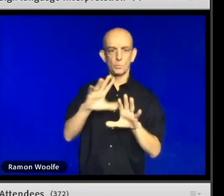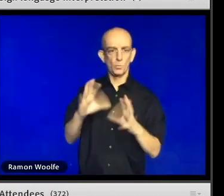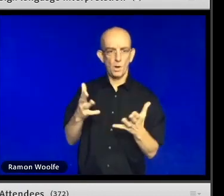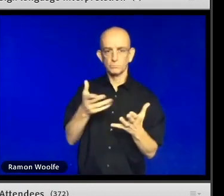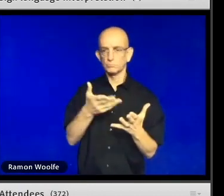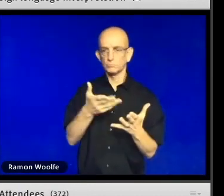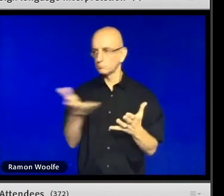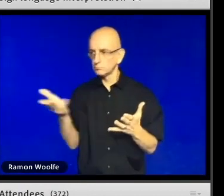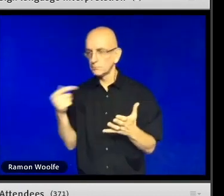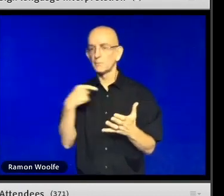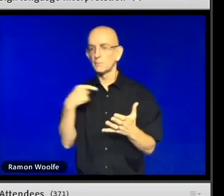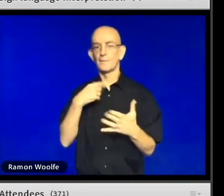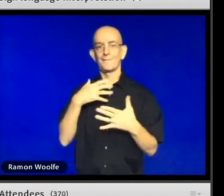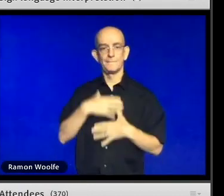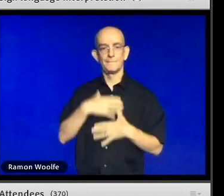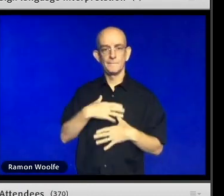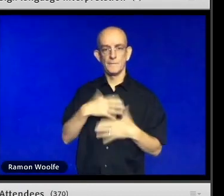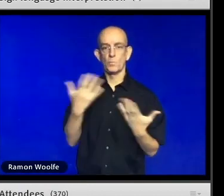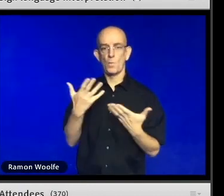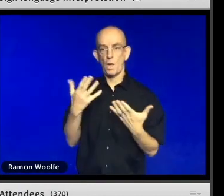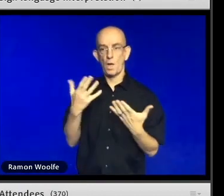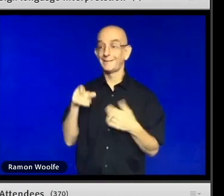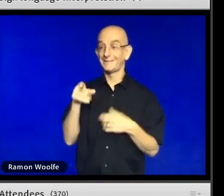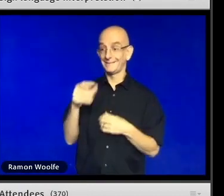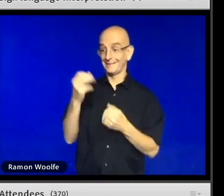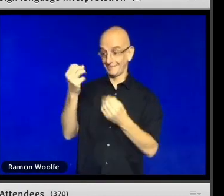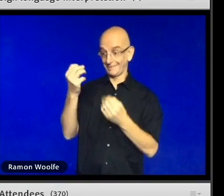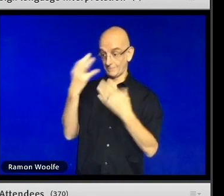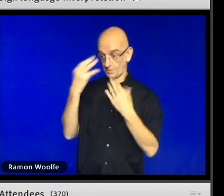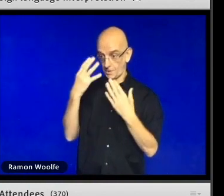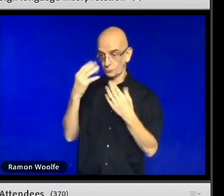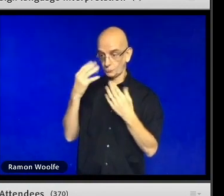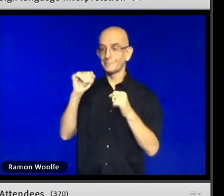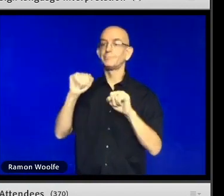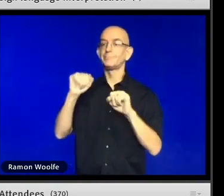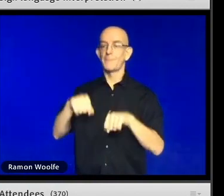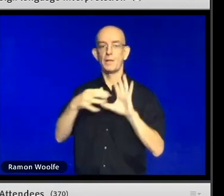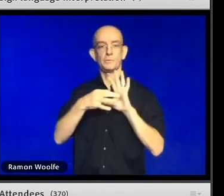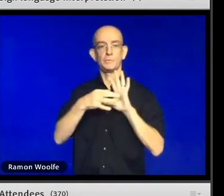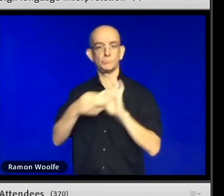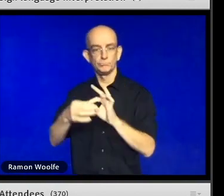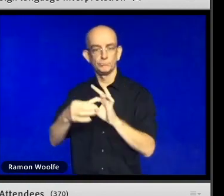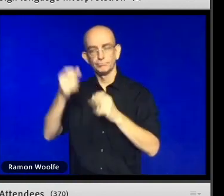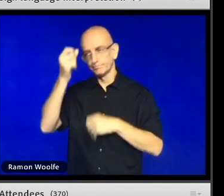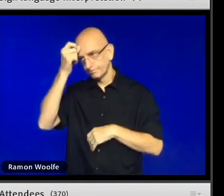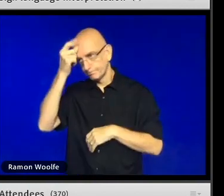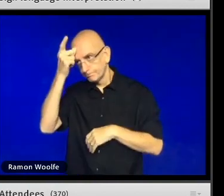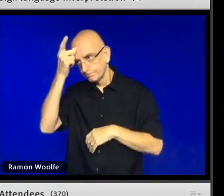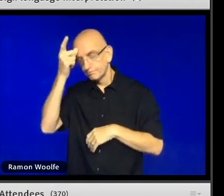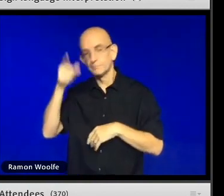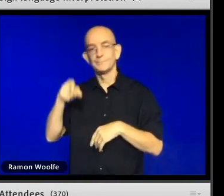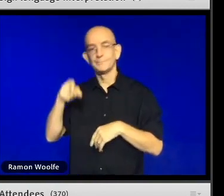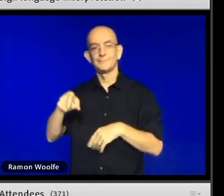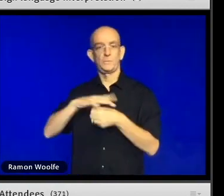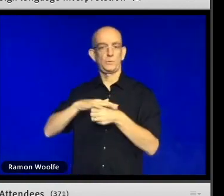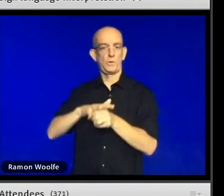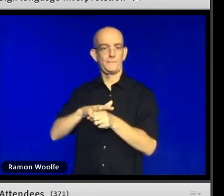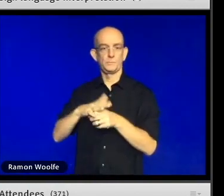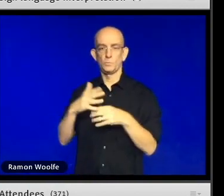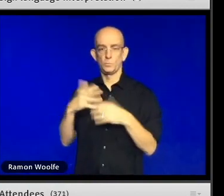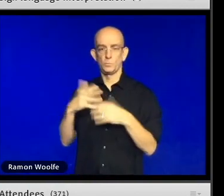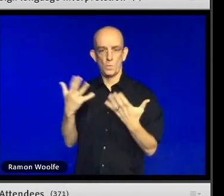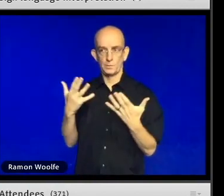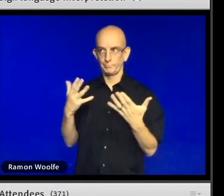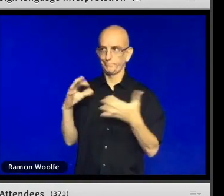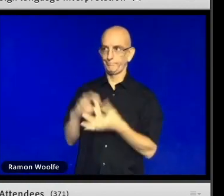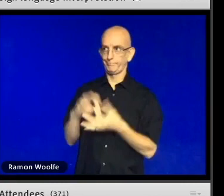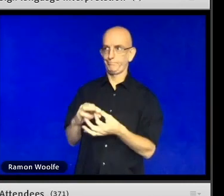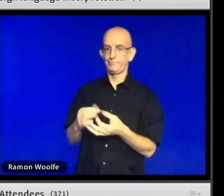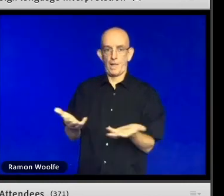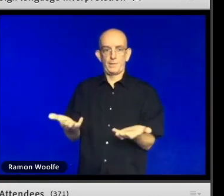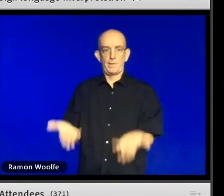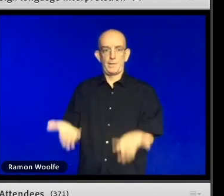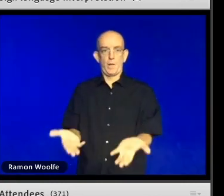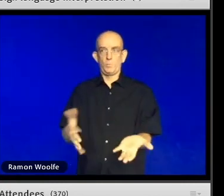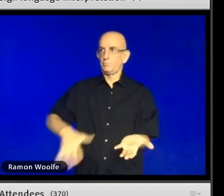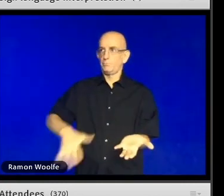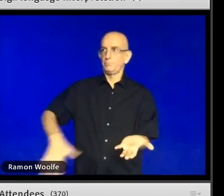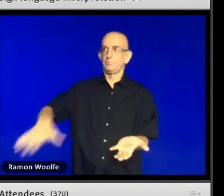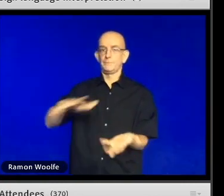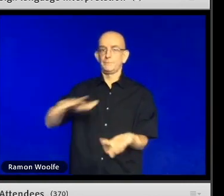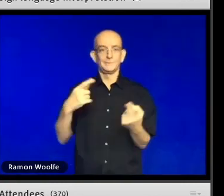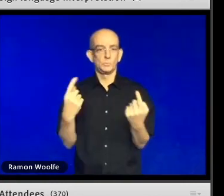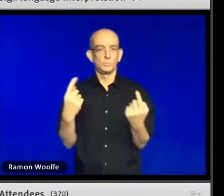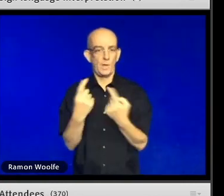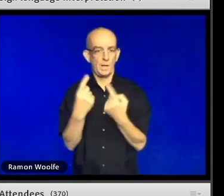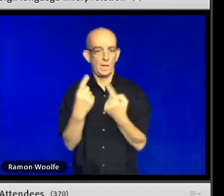we had so that children in the homes, in the various homes. So on the whole, we have on